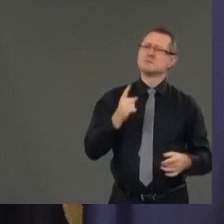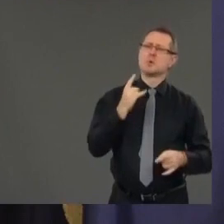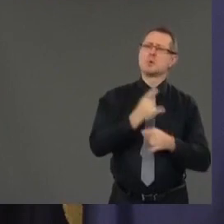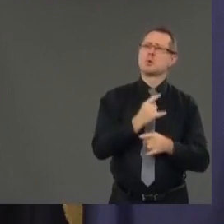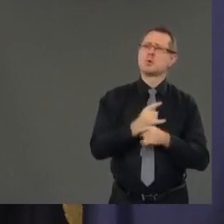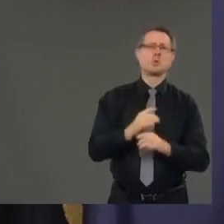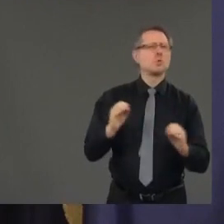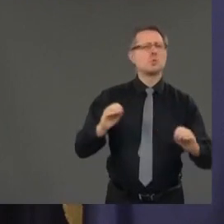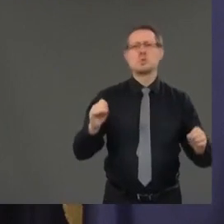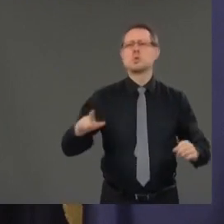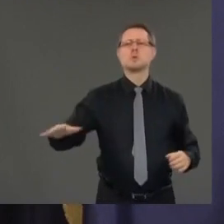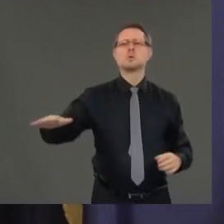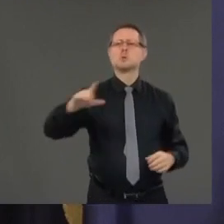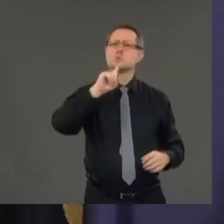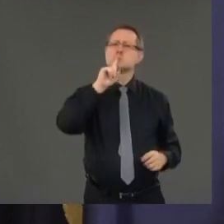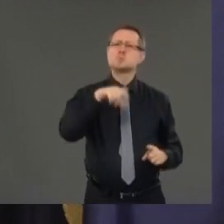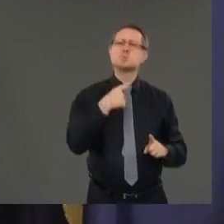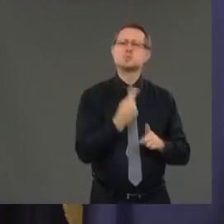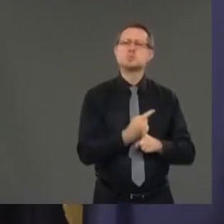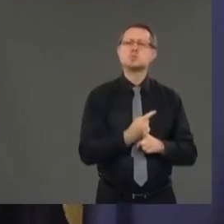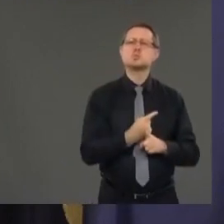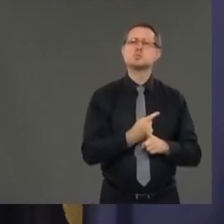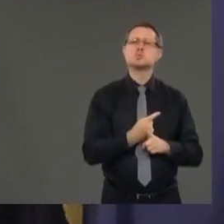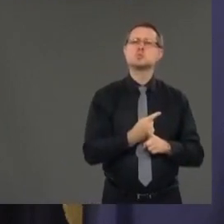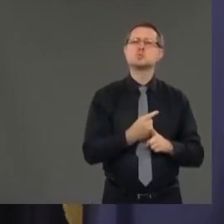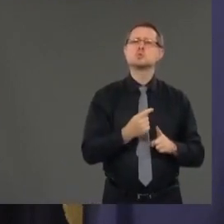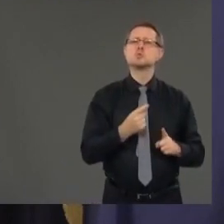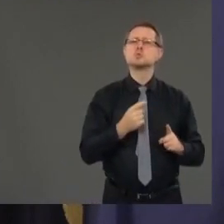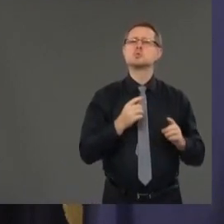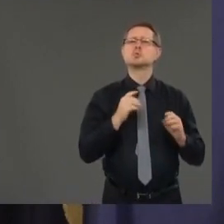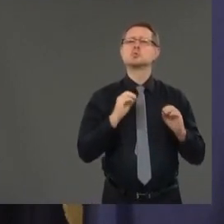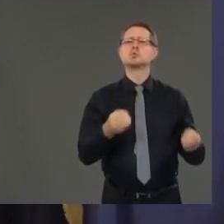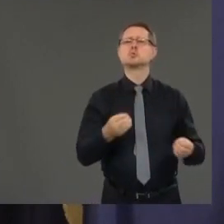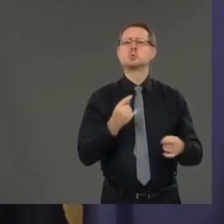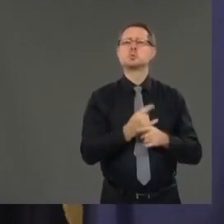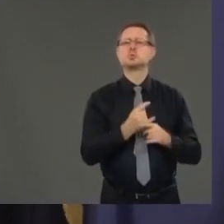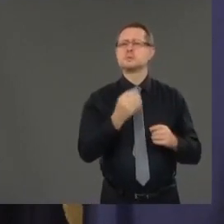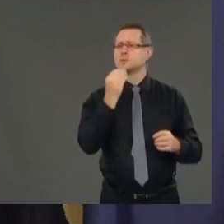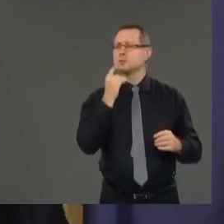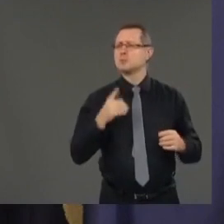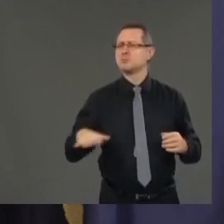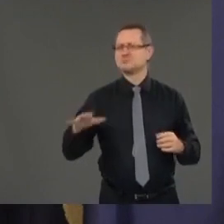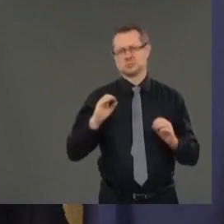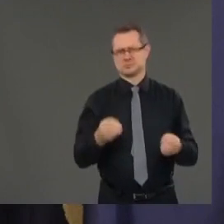THERE IS NO BAR THAT ONLY SERVES ALCOHOL.